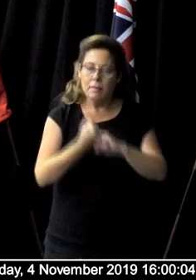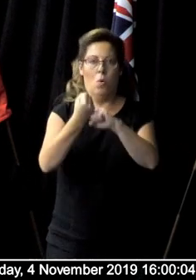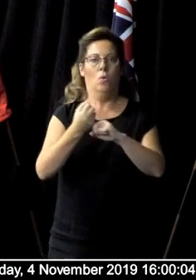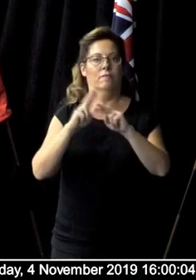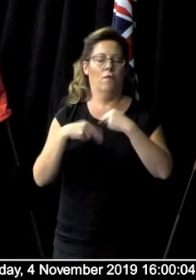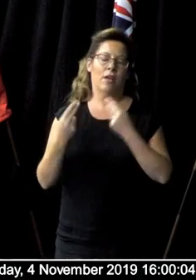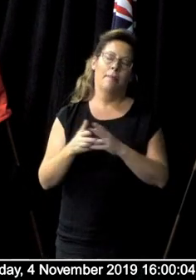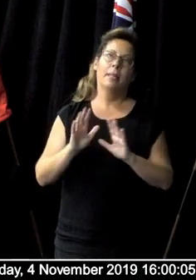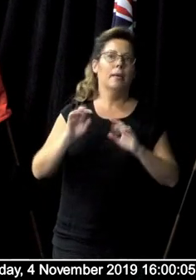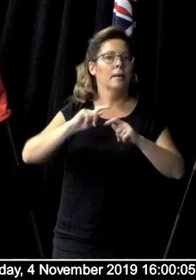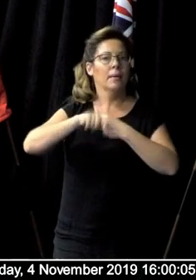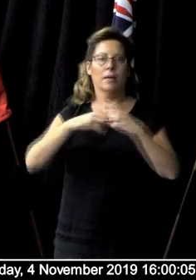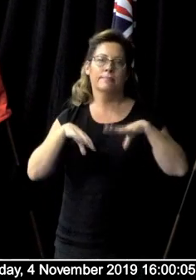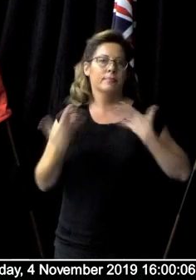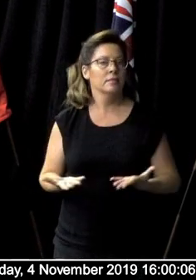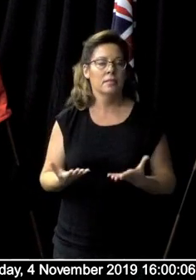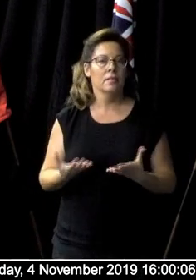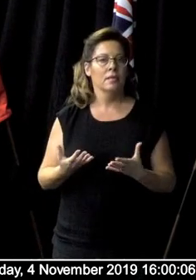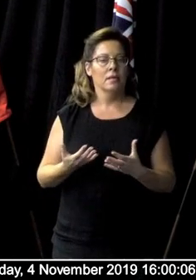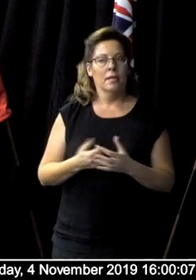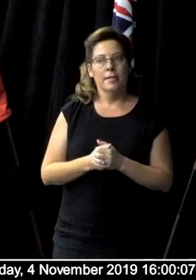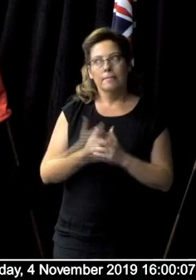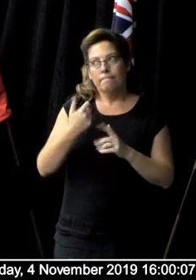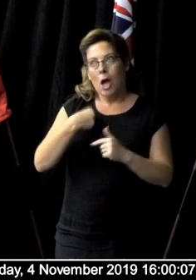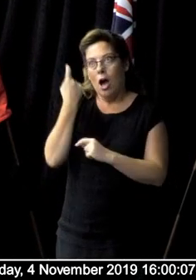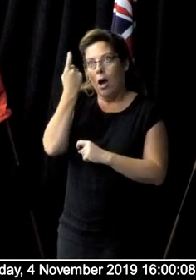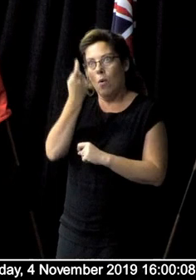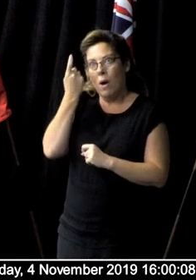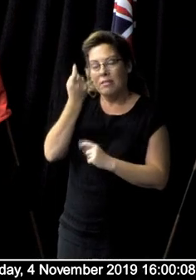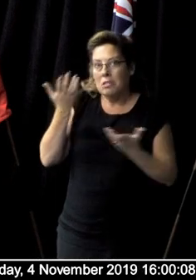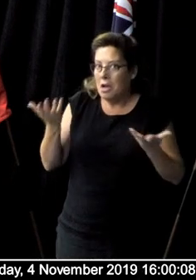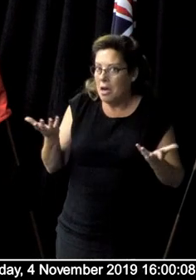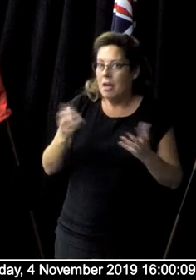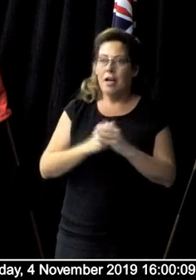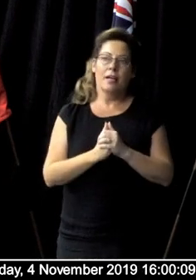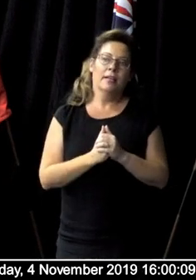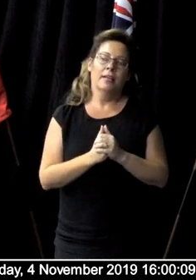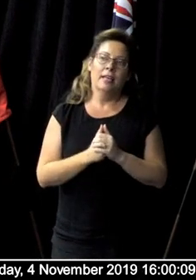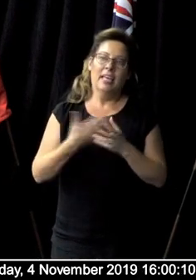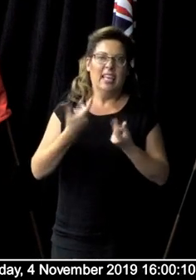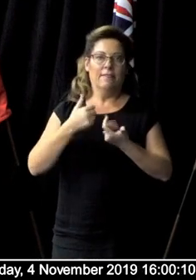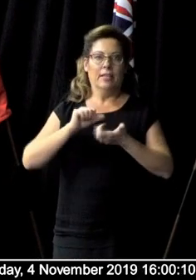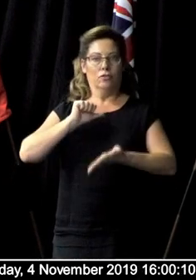I wondered in that whether it would be timely to look at the Disability Standards